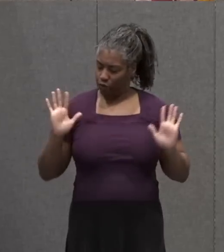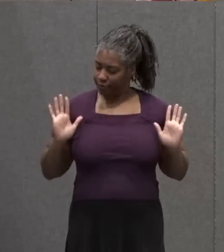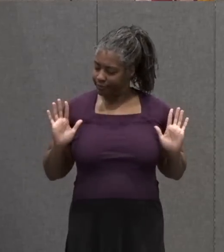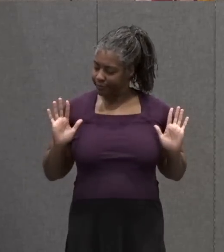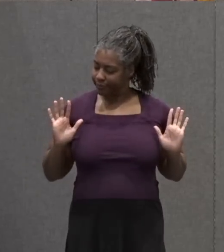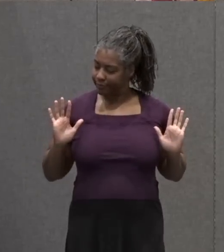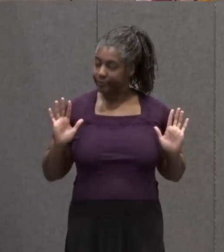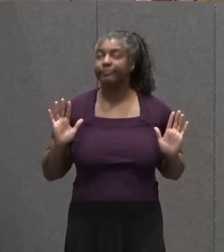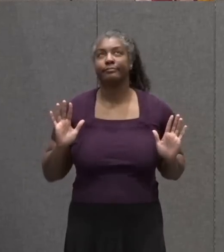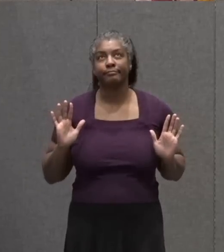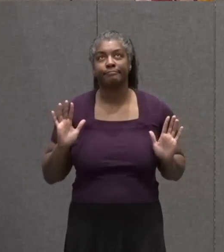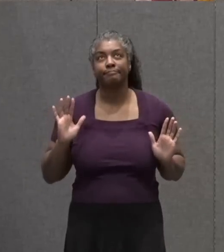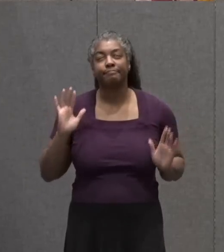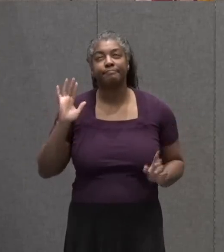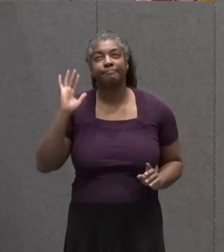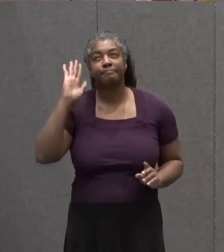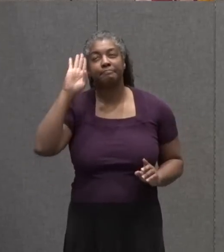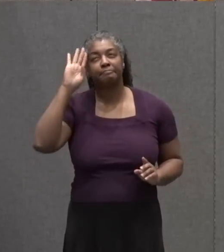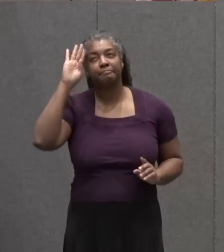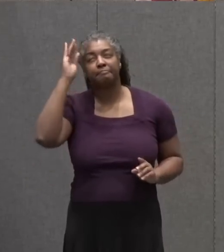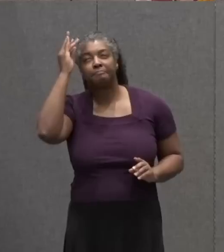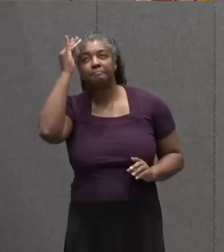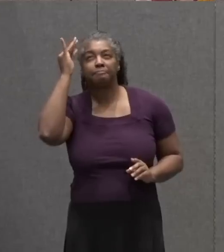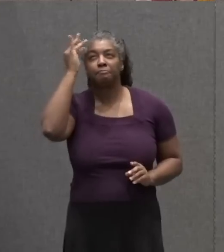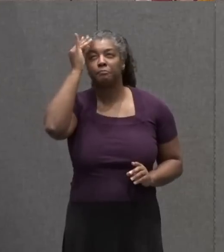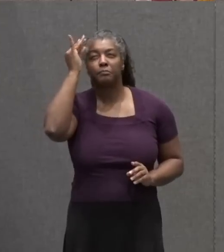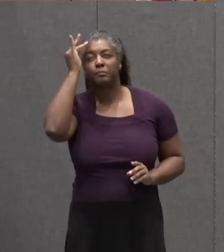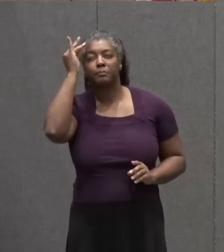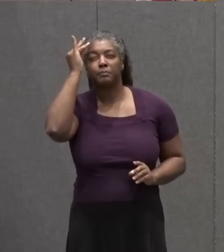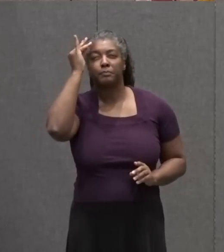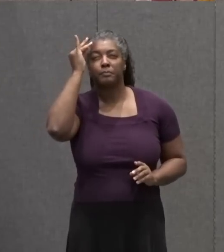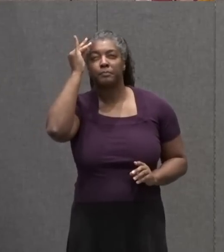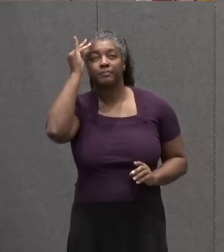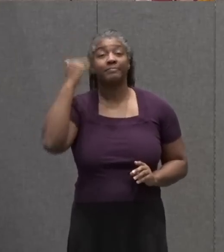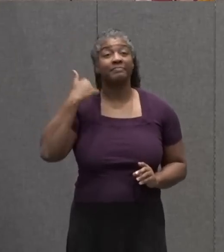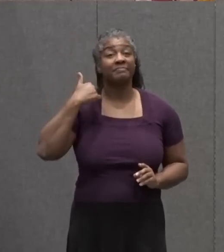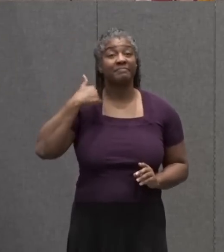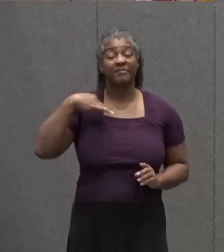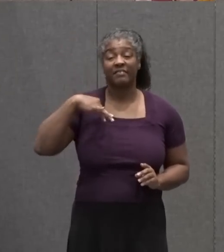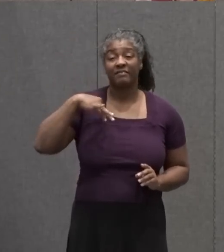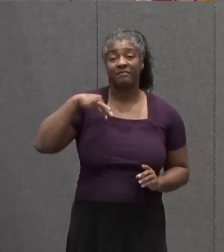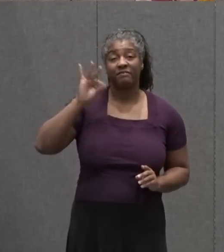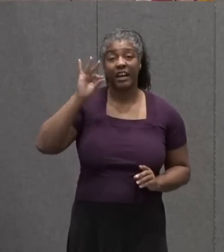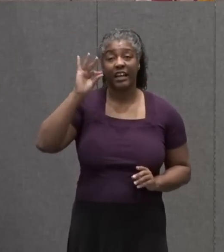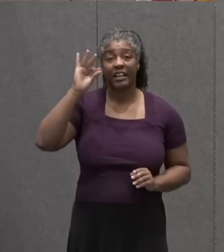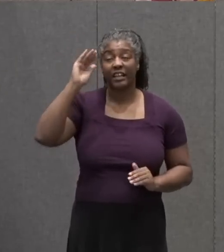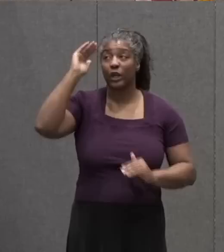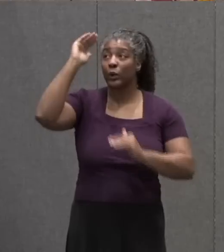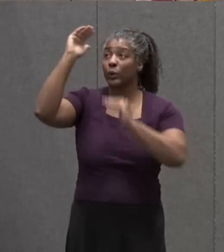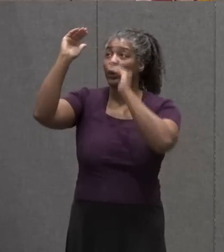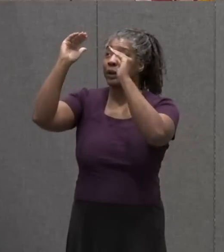and ask away, I find a grown up and I say can you help me find my way?